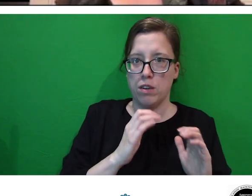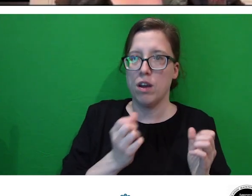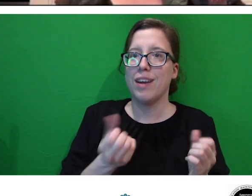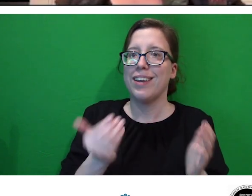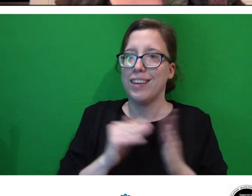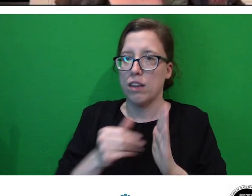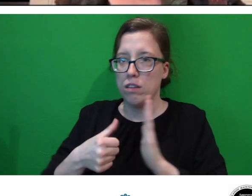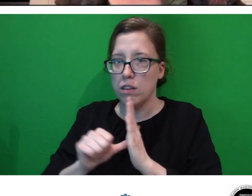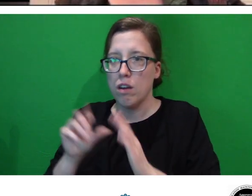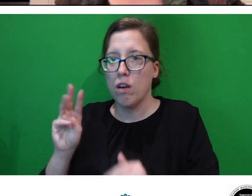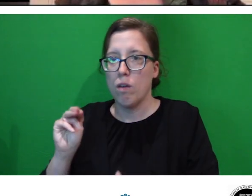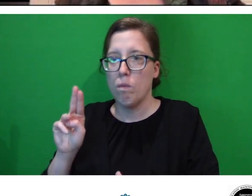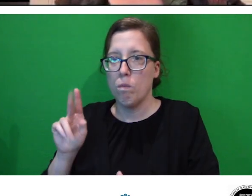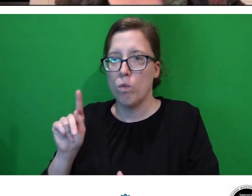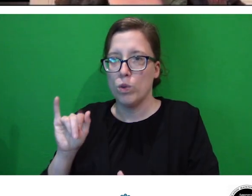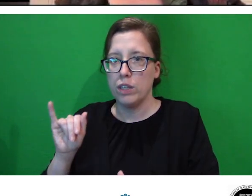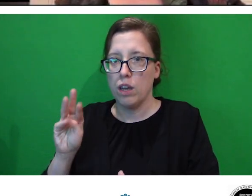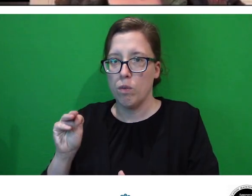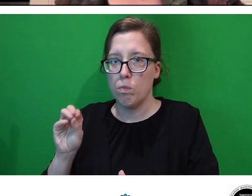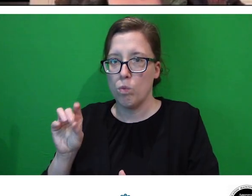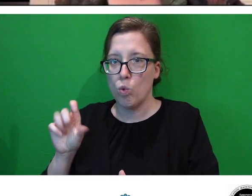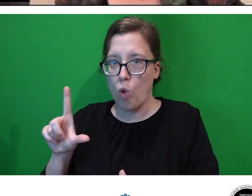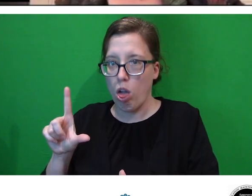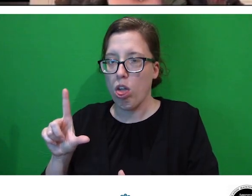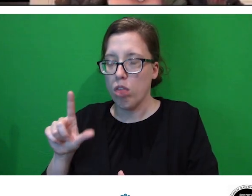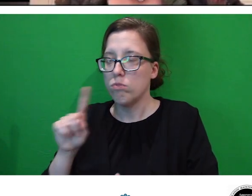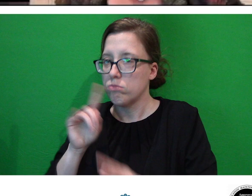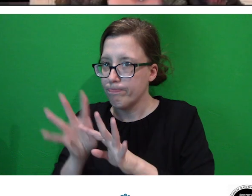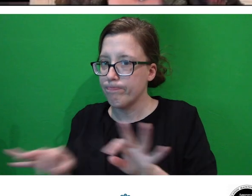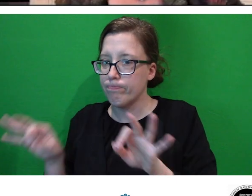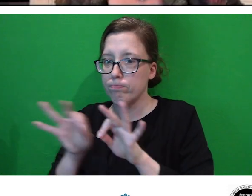Kids need to be able to understand concepts through more than one